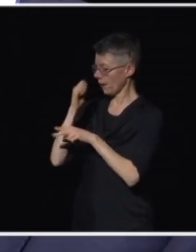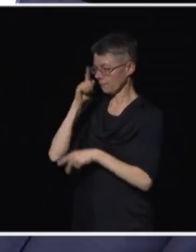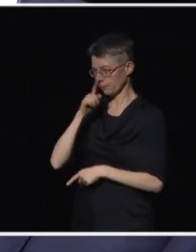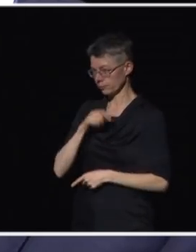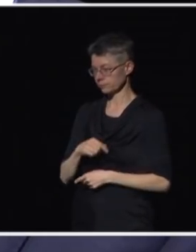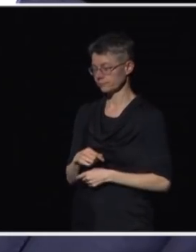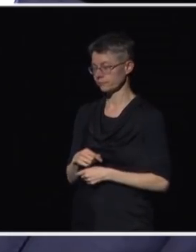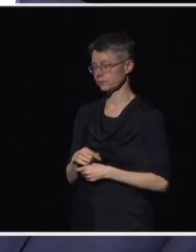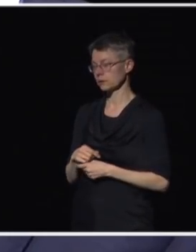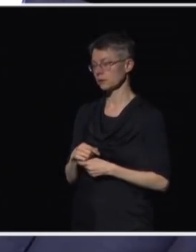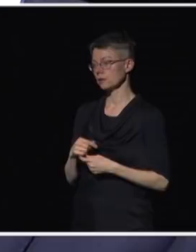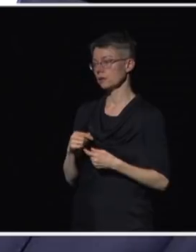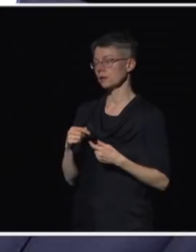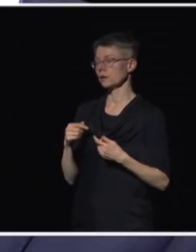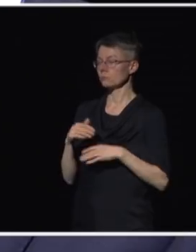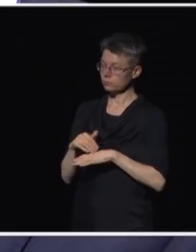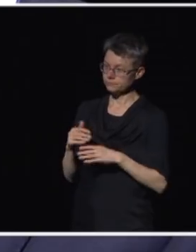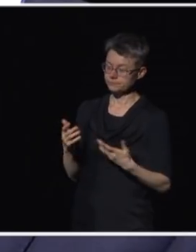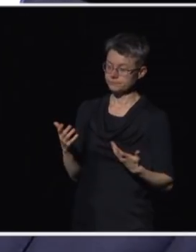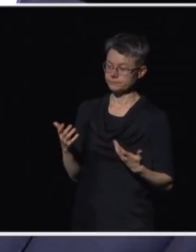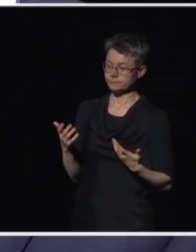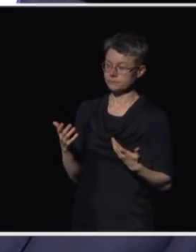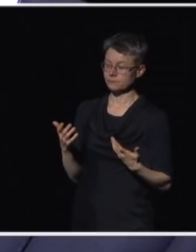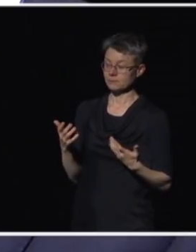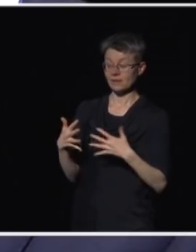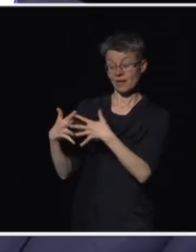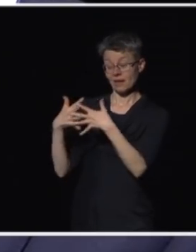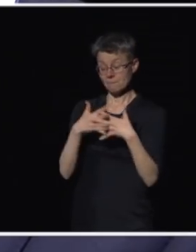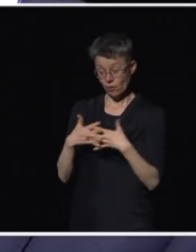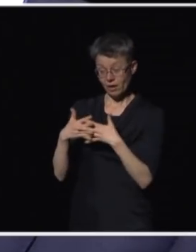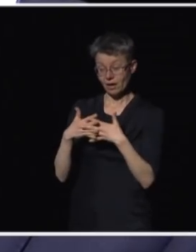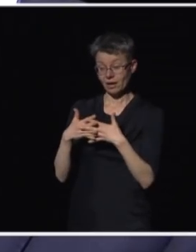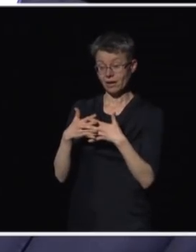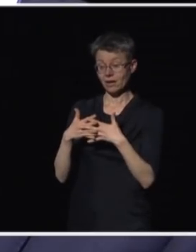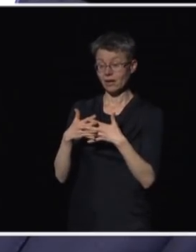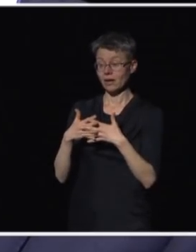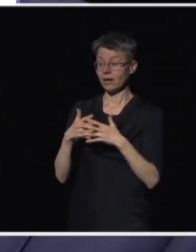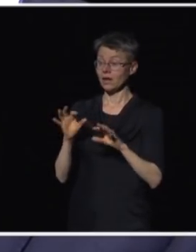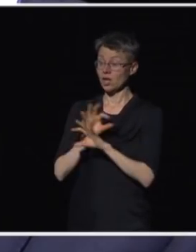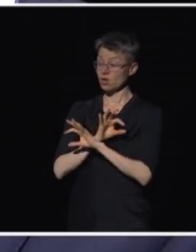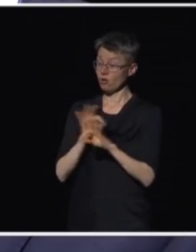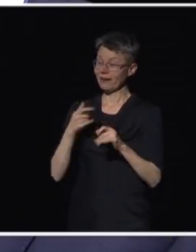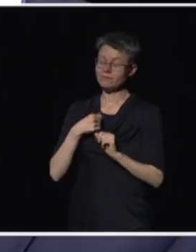with a side dish of white supremacy. It is a country with white supremacy running right through the core.